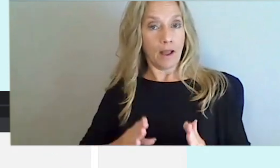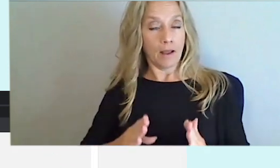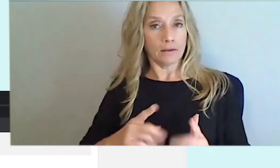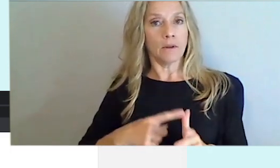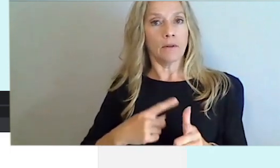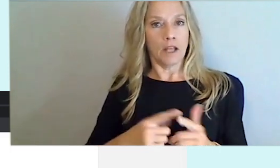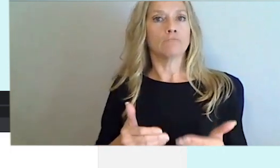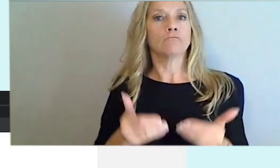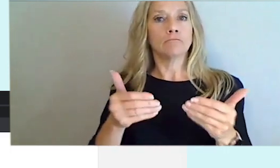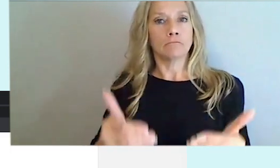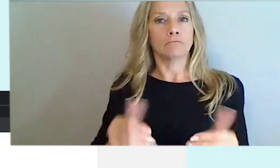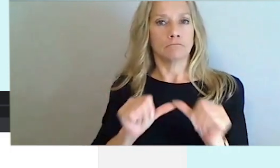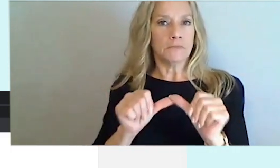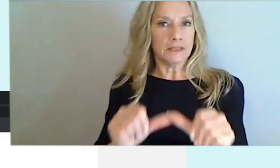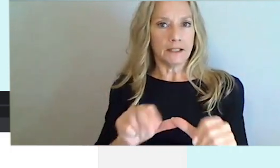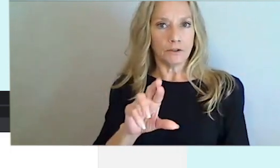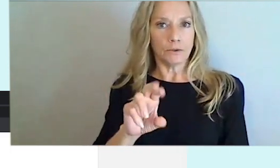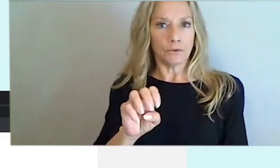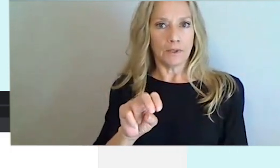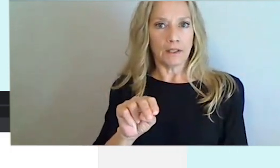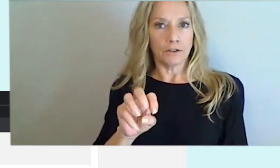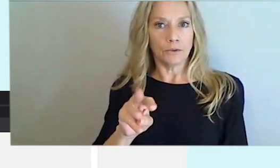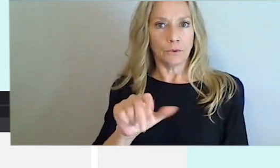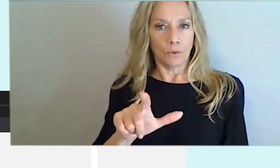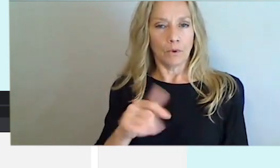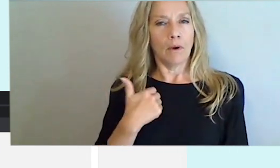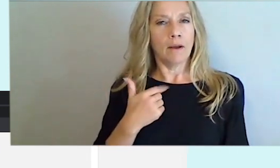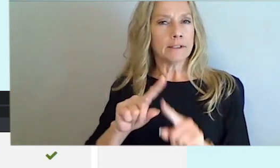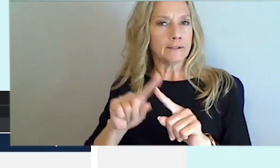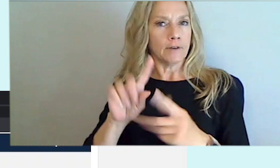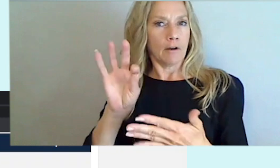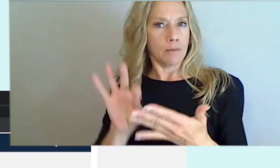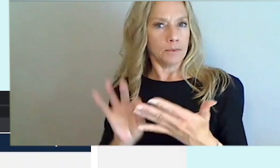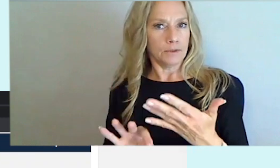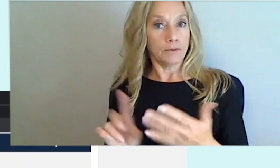Let's review some additional options in the summary page before clicking next.